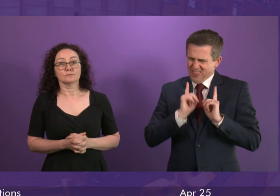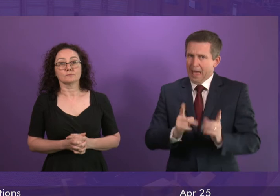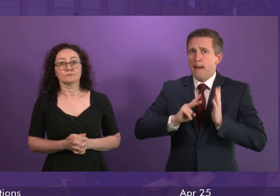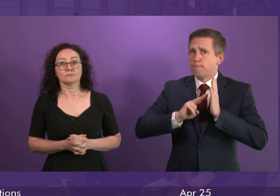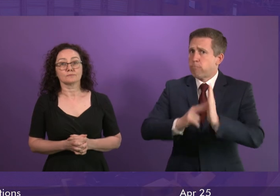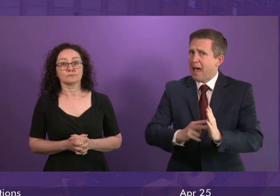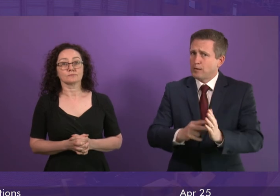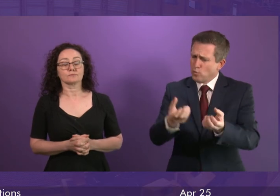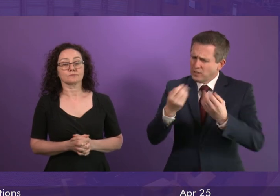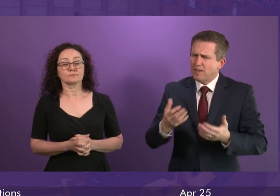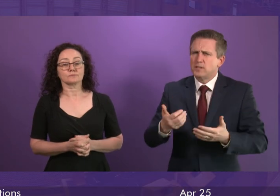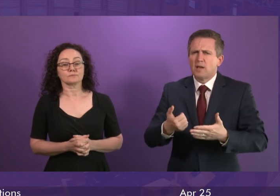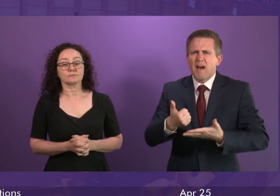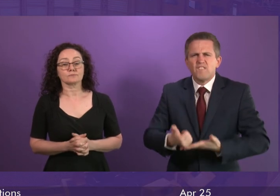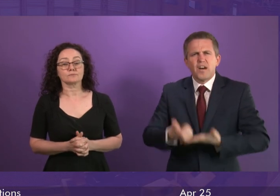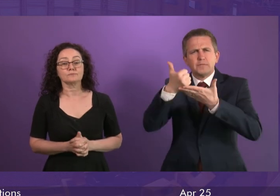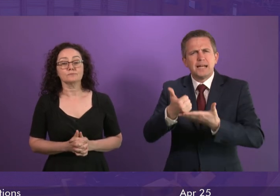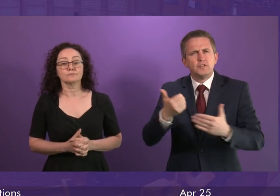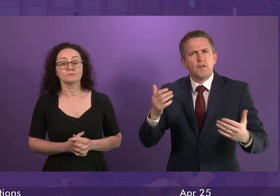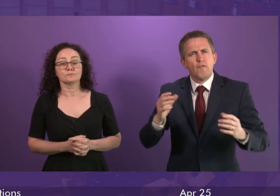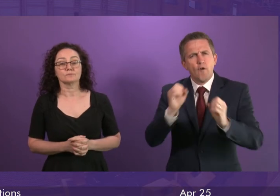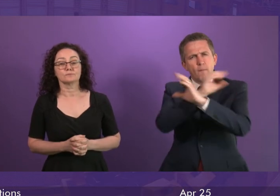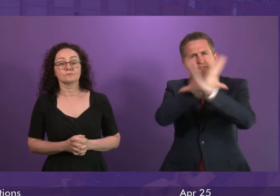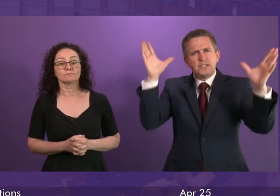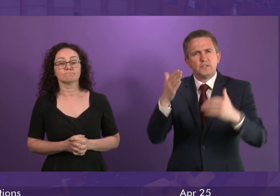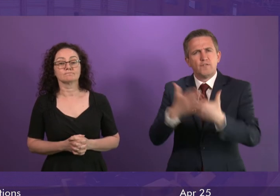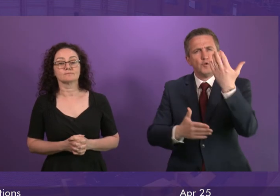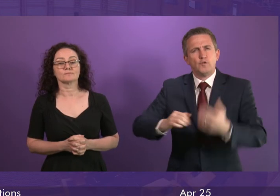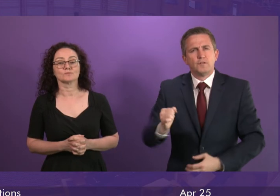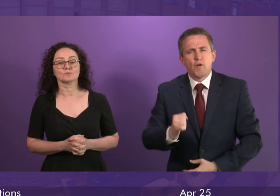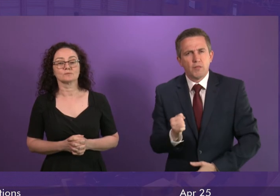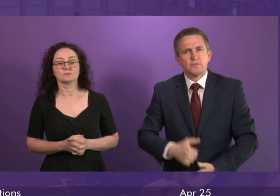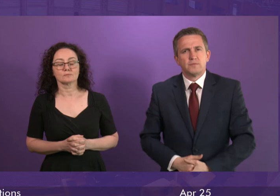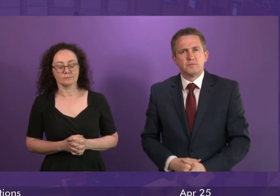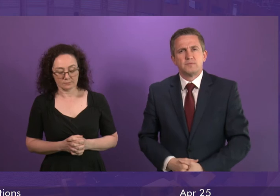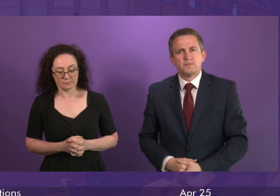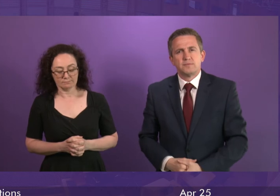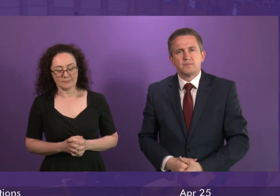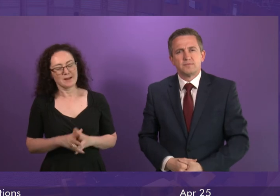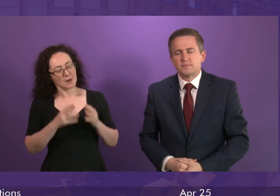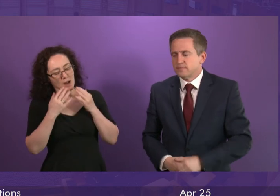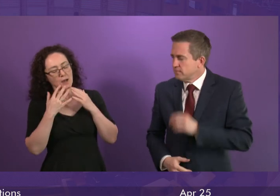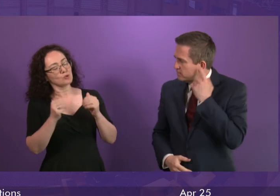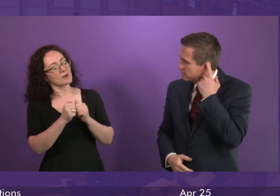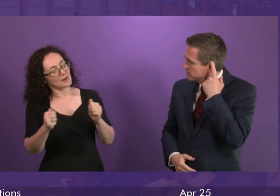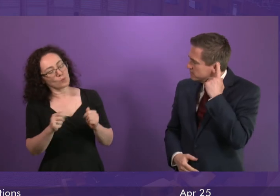we need—the foundation of a bold new vision for Scotland? The First Minister: I do not agree with Patrick Harvie’s comments